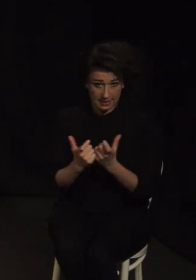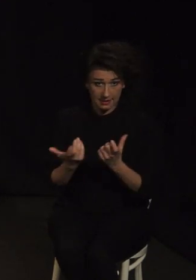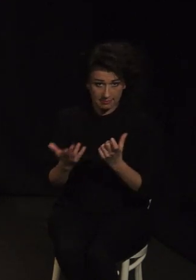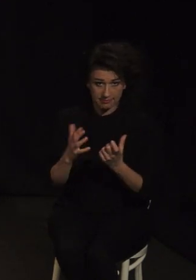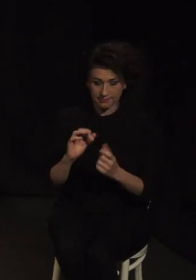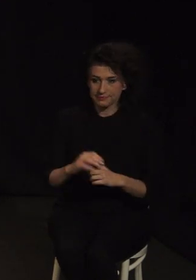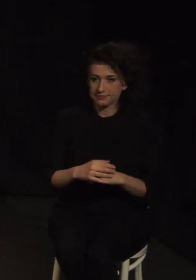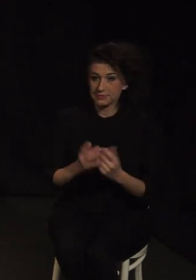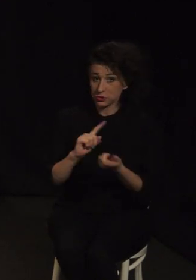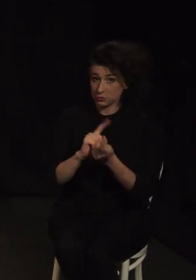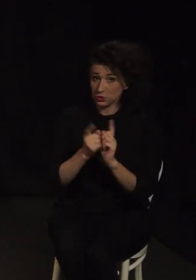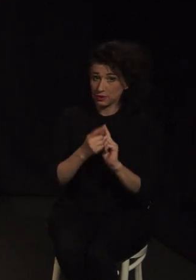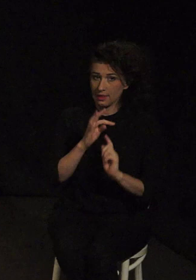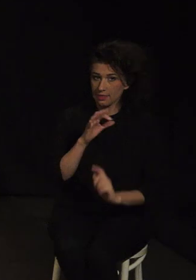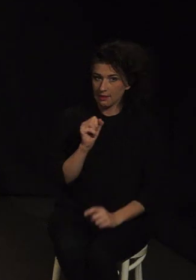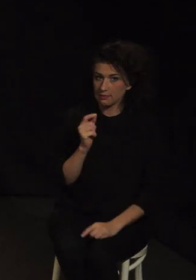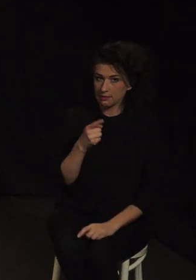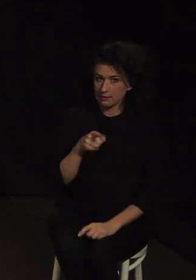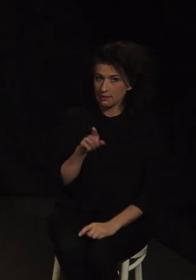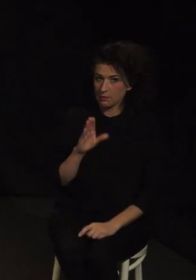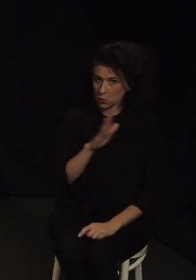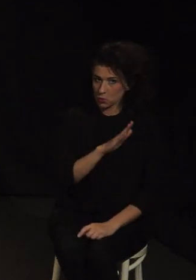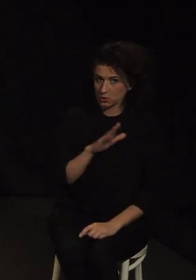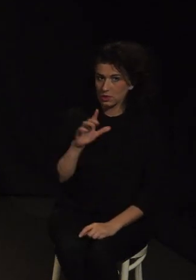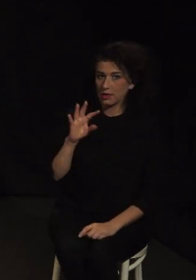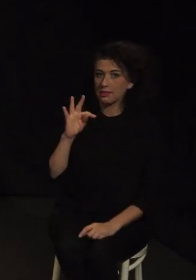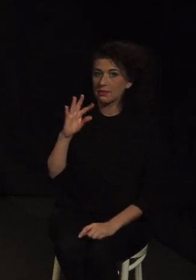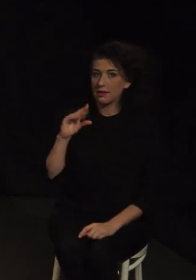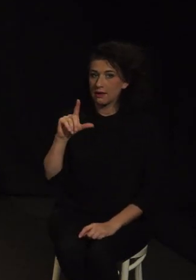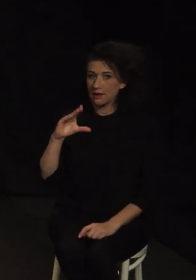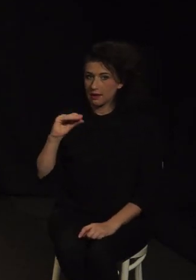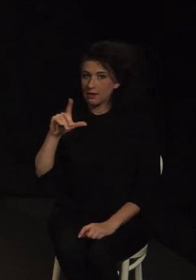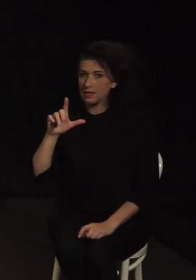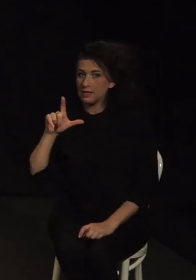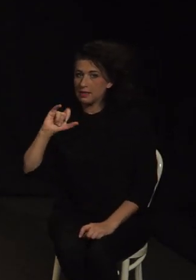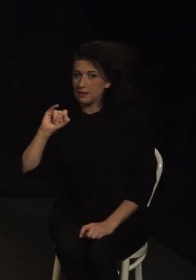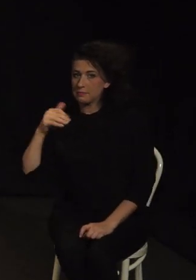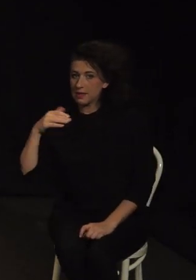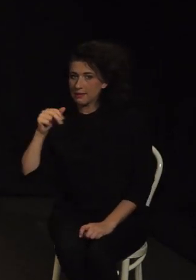the meeting of Tadeusz and Telimena with ants in the background.